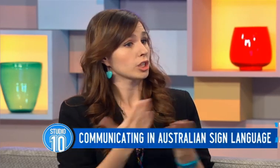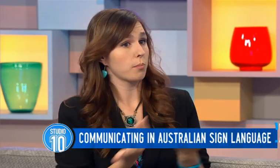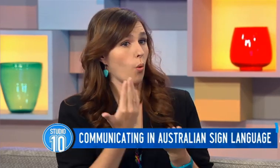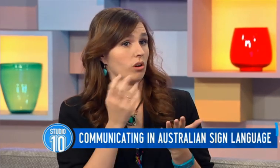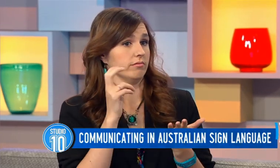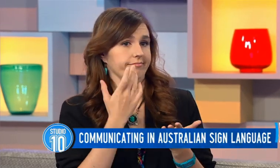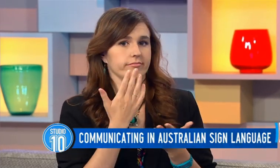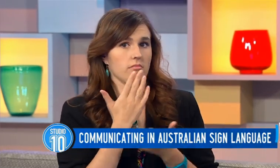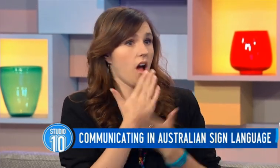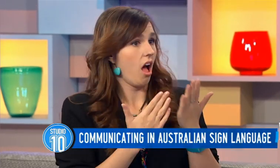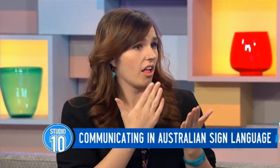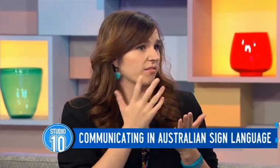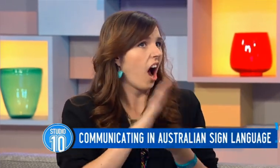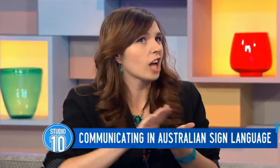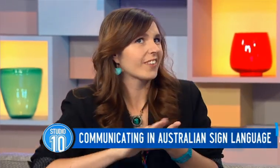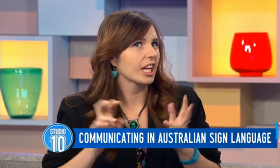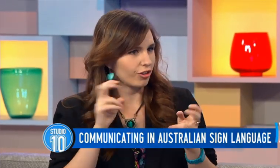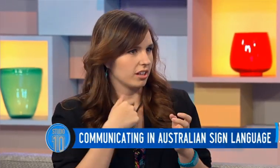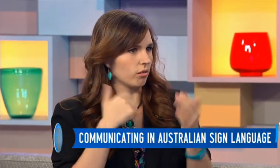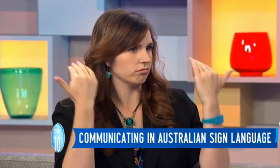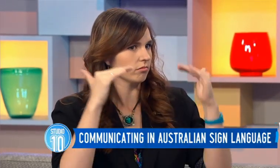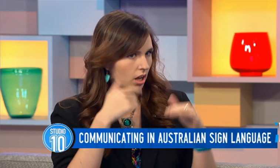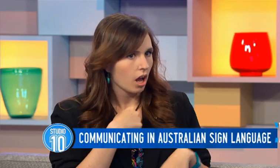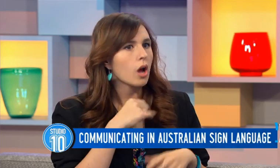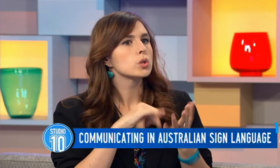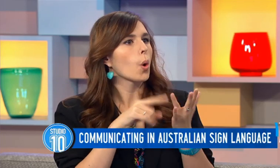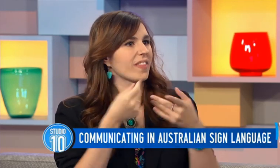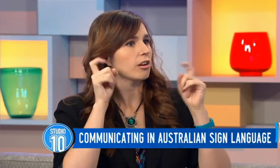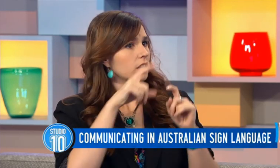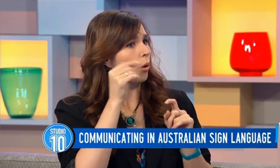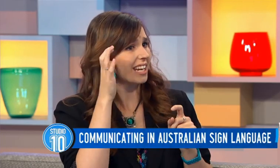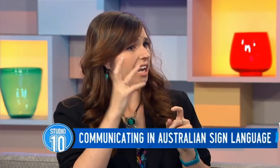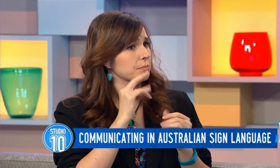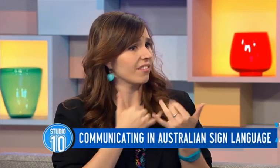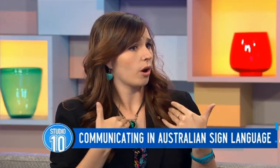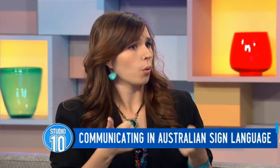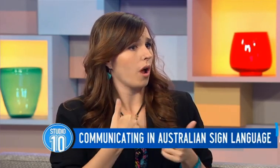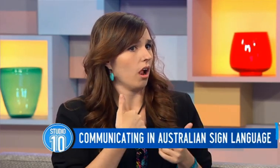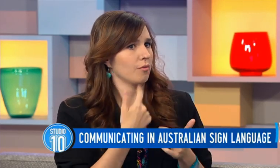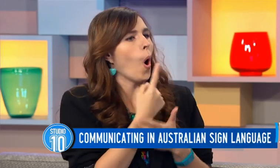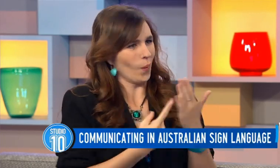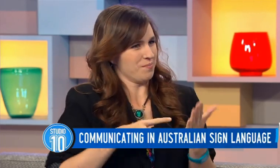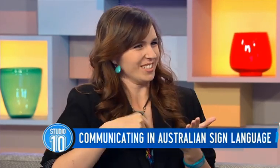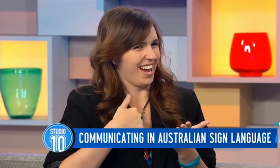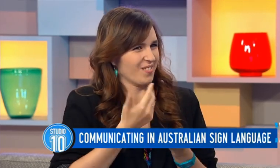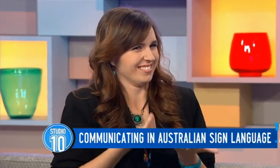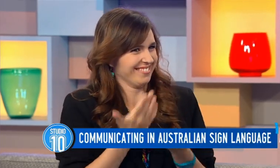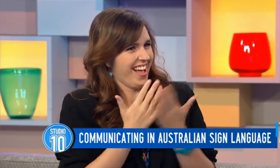Yeah I was actually born hard of hearing - we use the term hard of hearing So with hearing aids, I can hear quite well and speak quite well